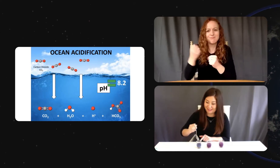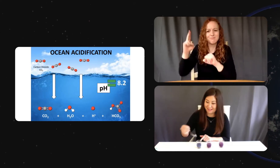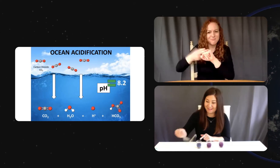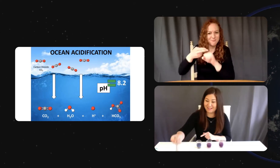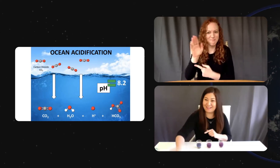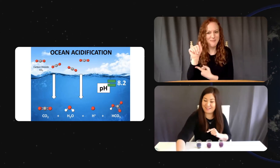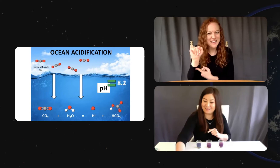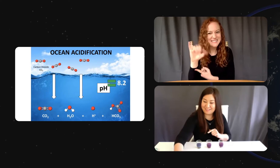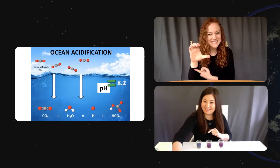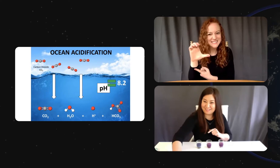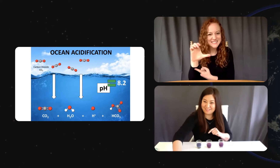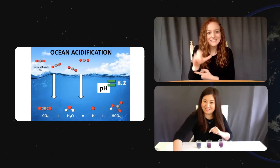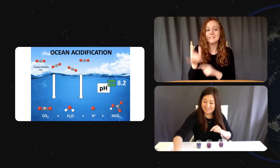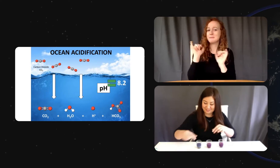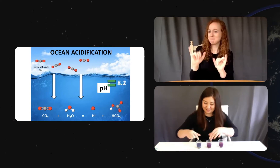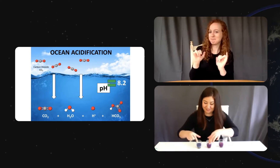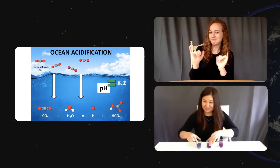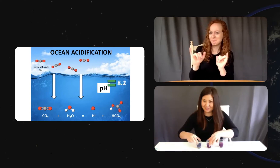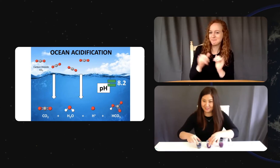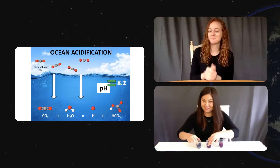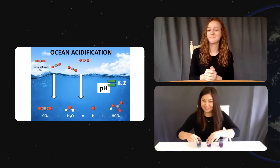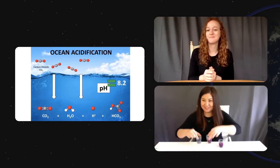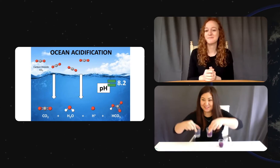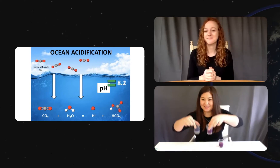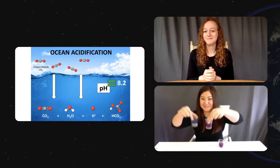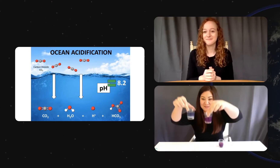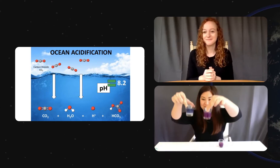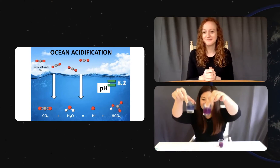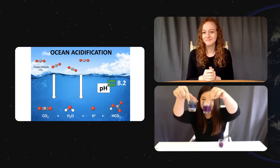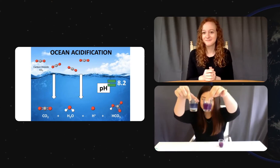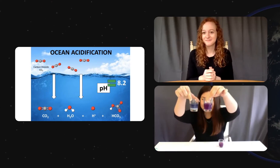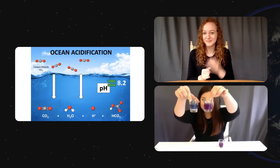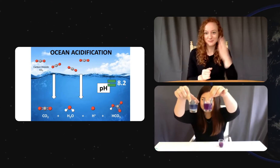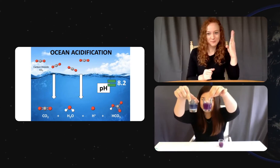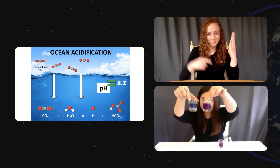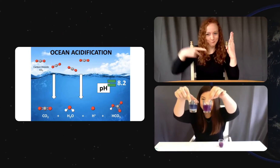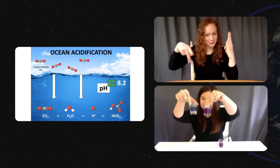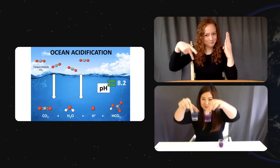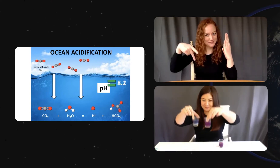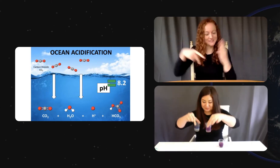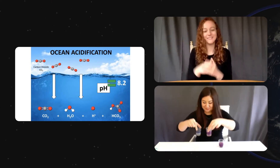Baking soda is very basic. Blue and purple.